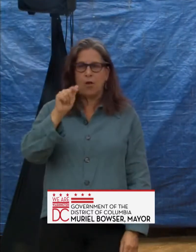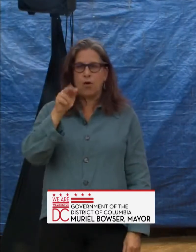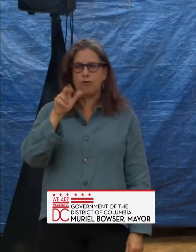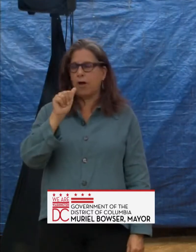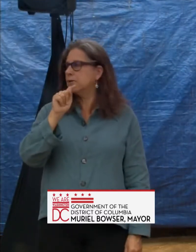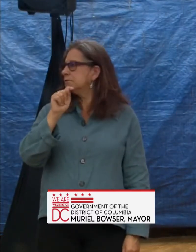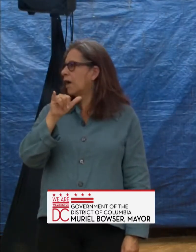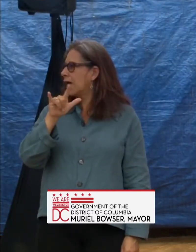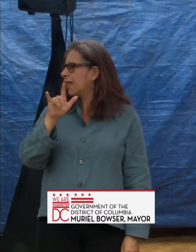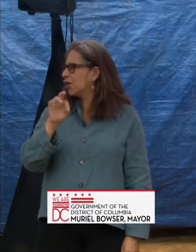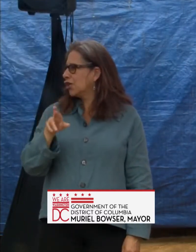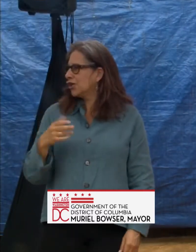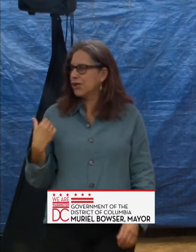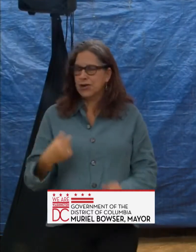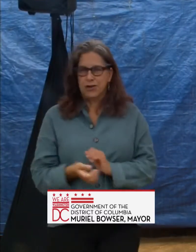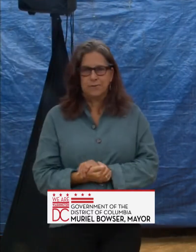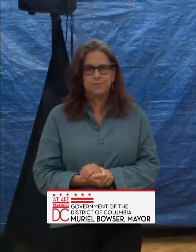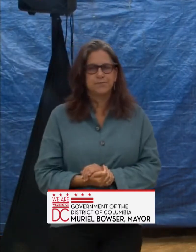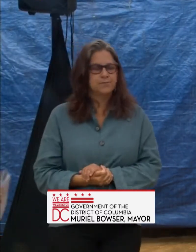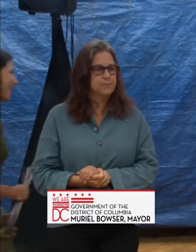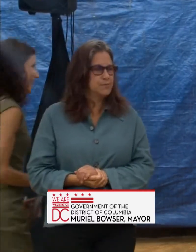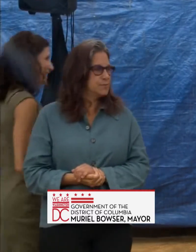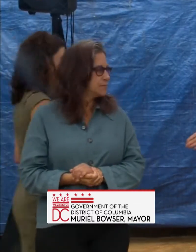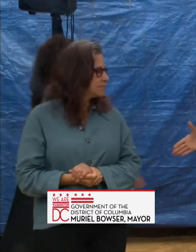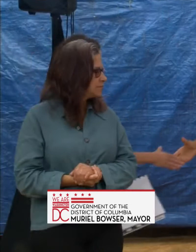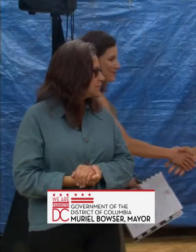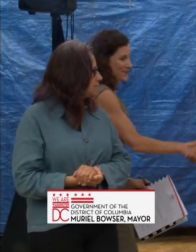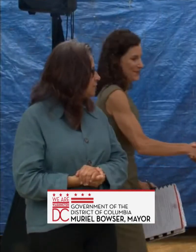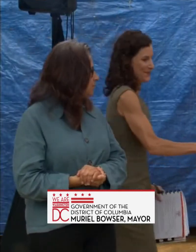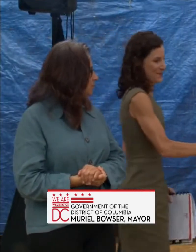LAURA ZEILINGER.